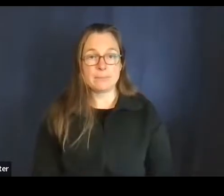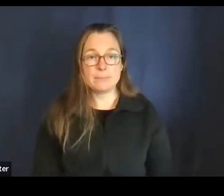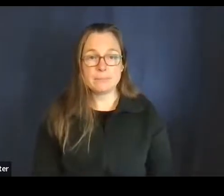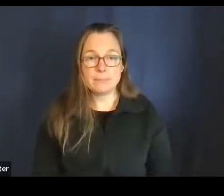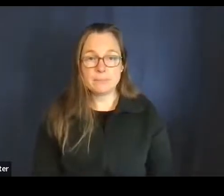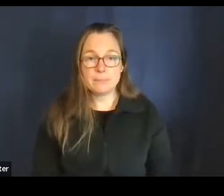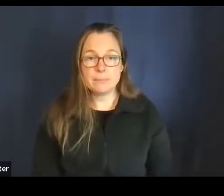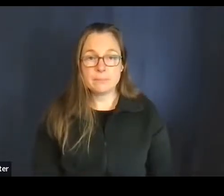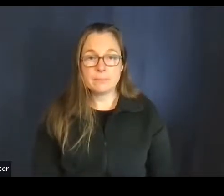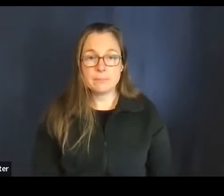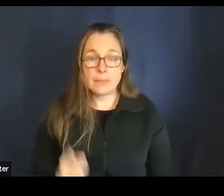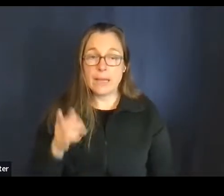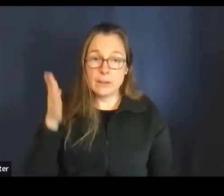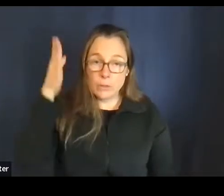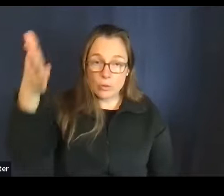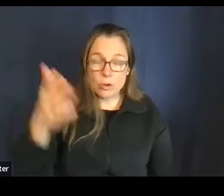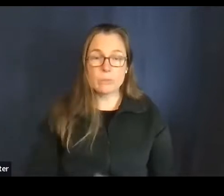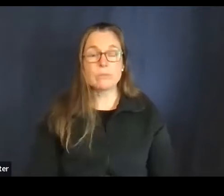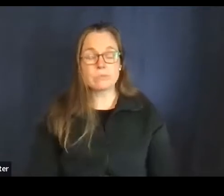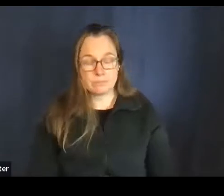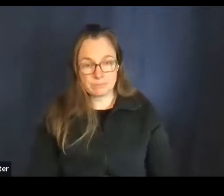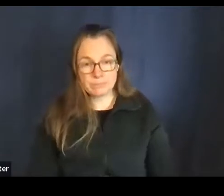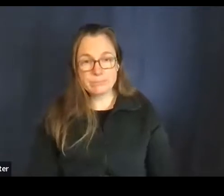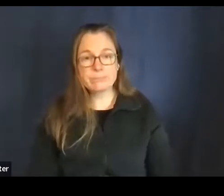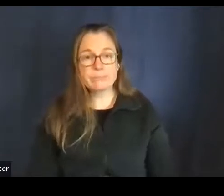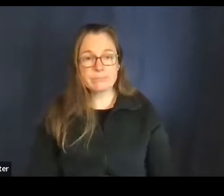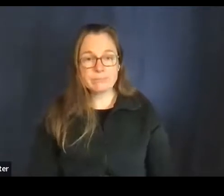In the future? The right answer.